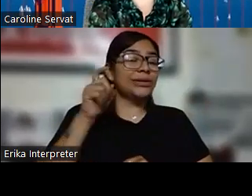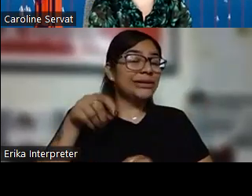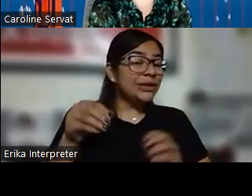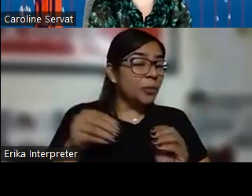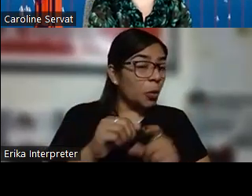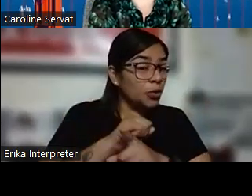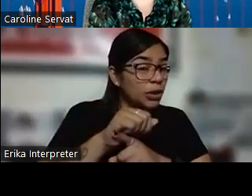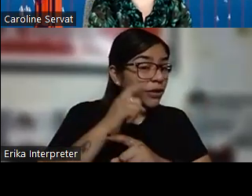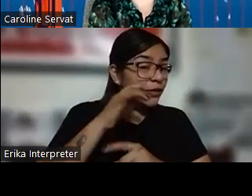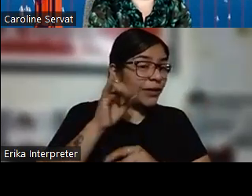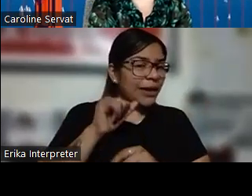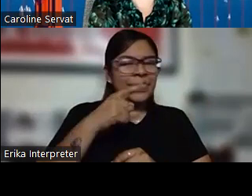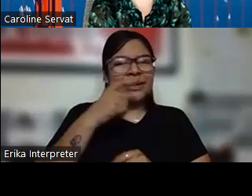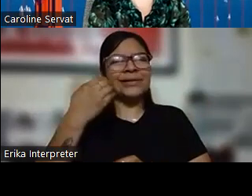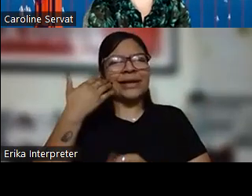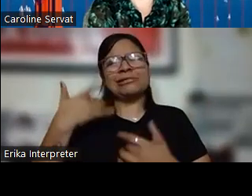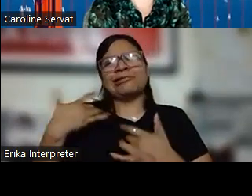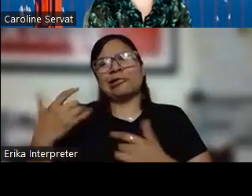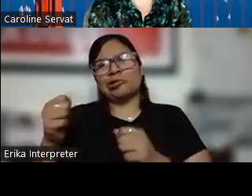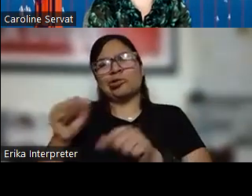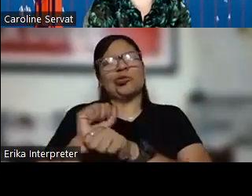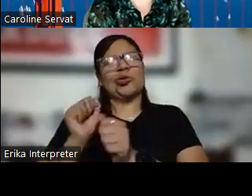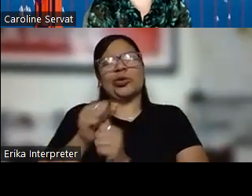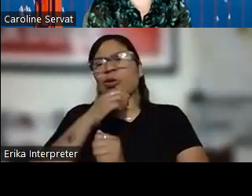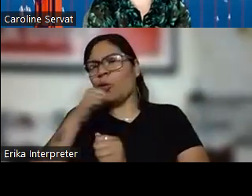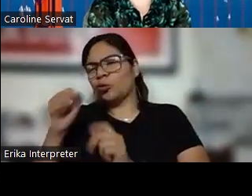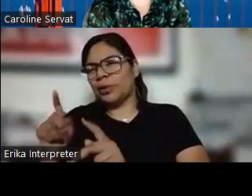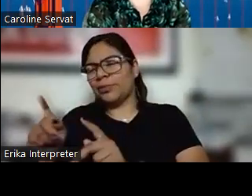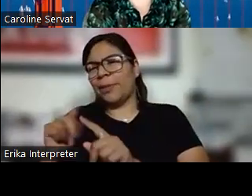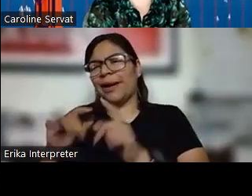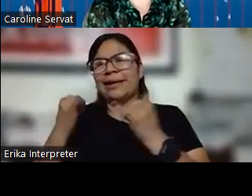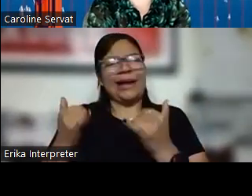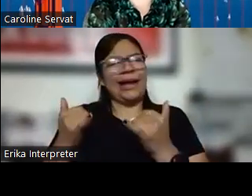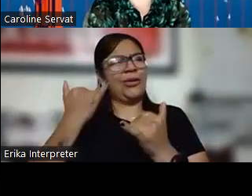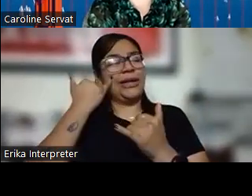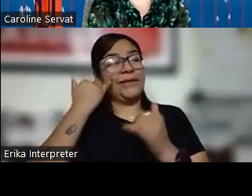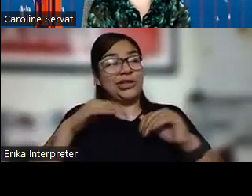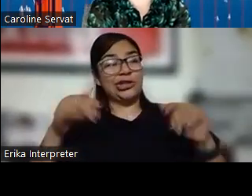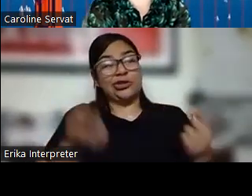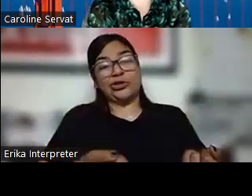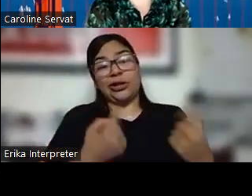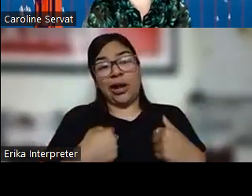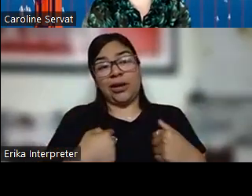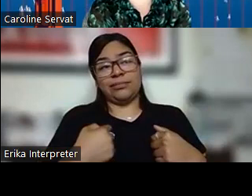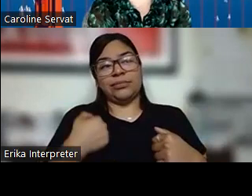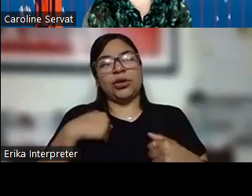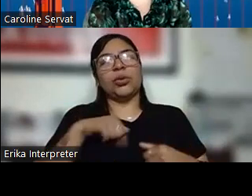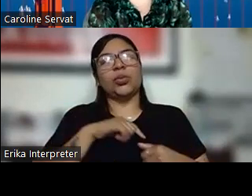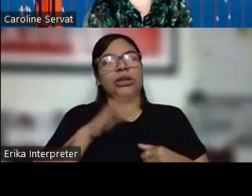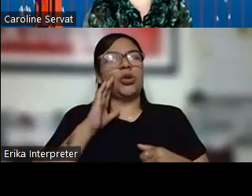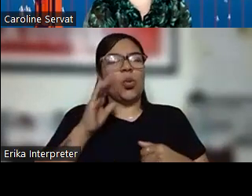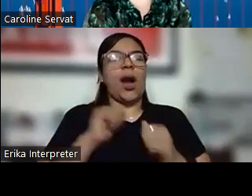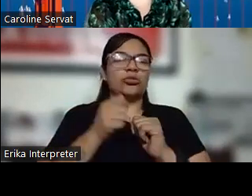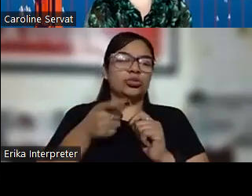are used to working with adults to ensure that if children come to us that they're properly served